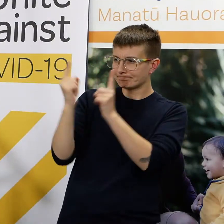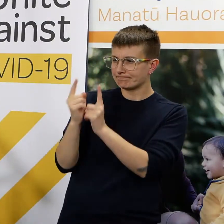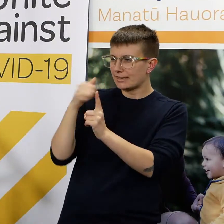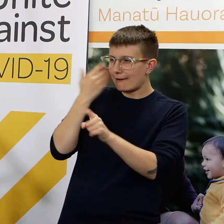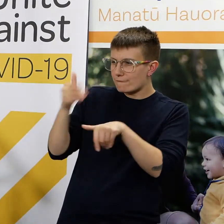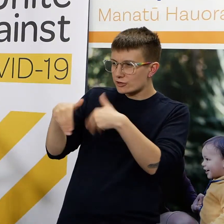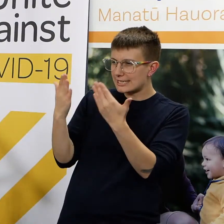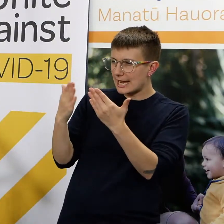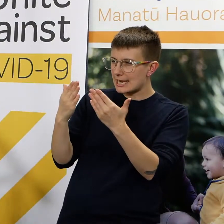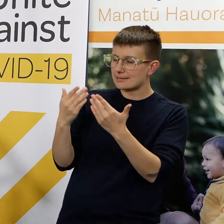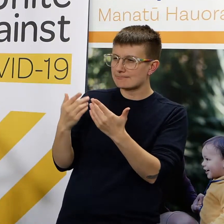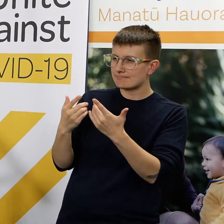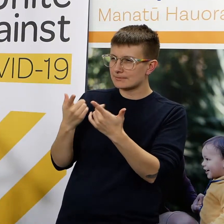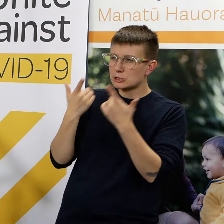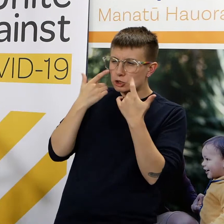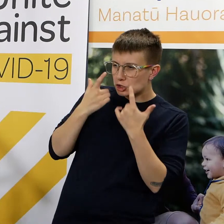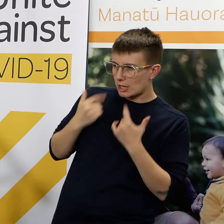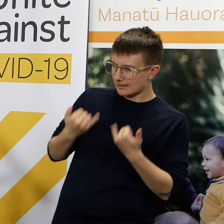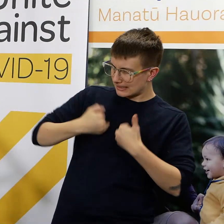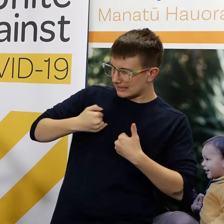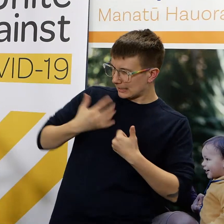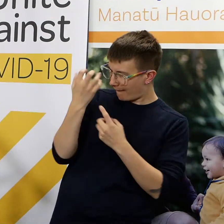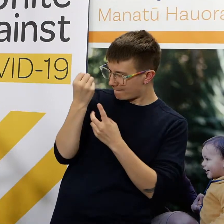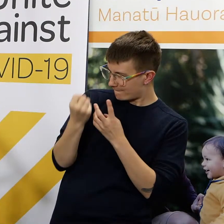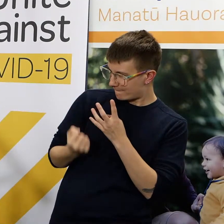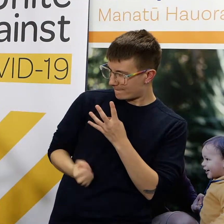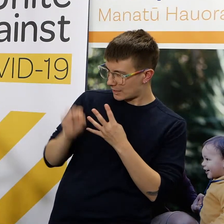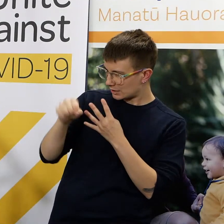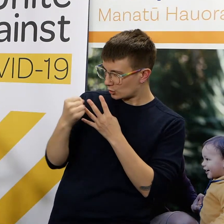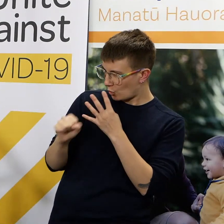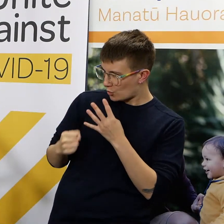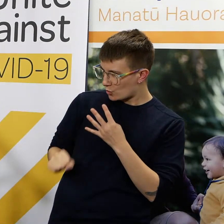Are you saying that these people dismissed it themselves, and didn't tell the nurses.